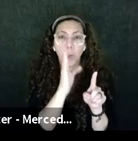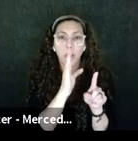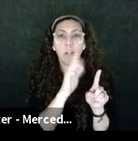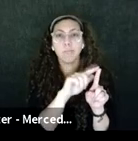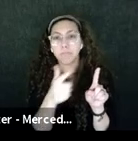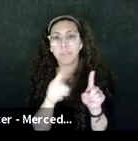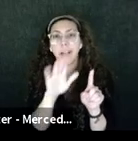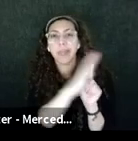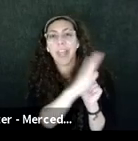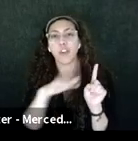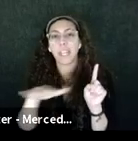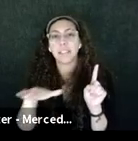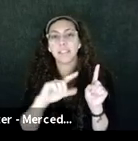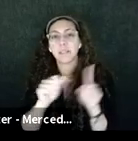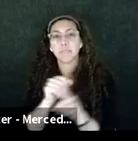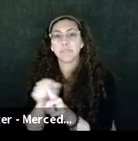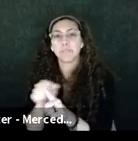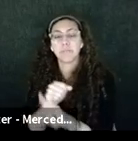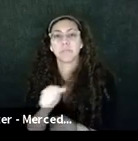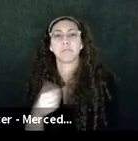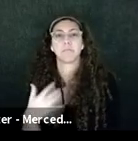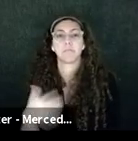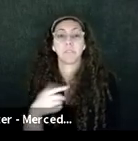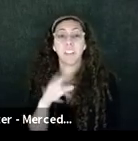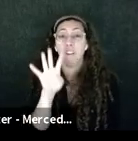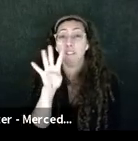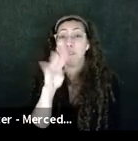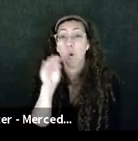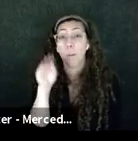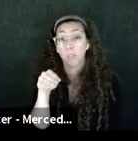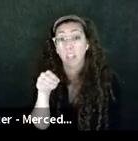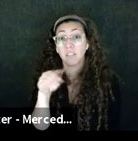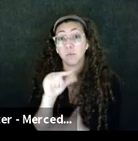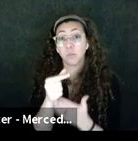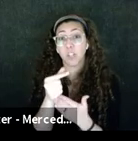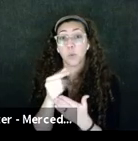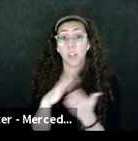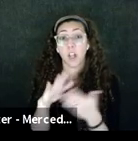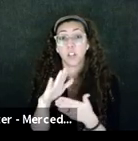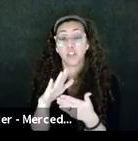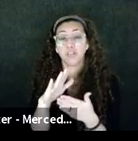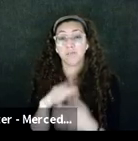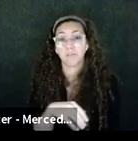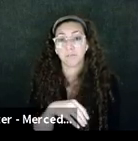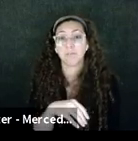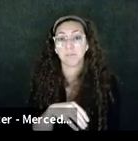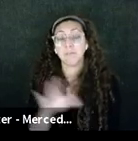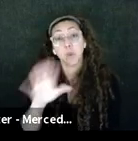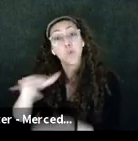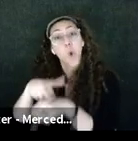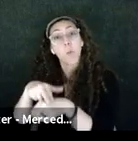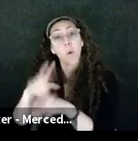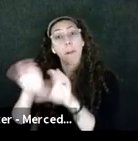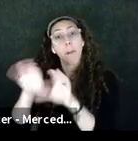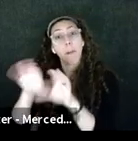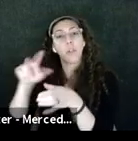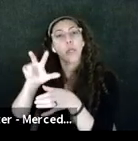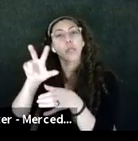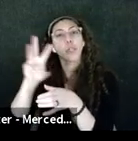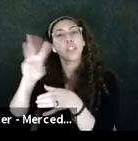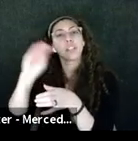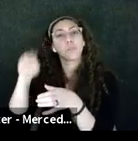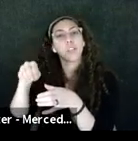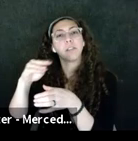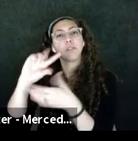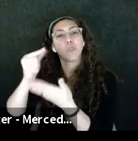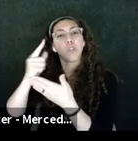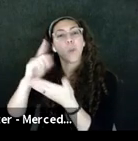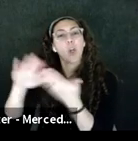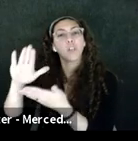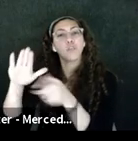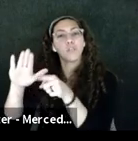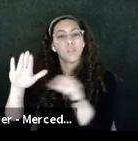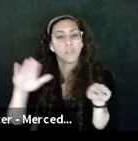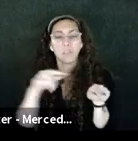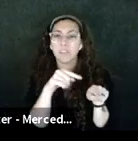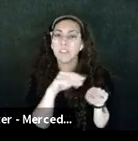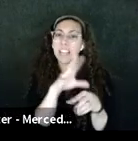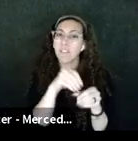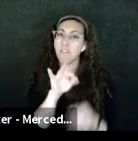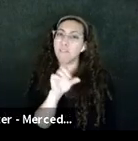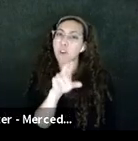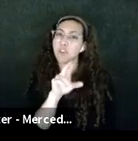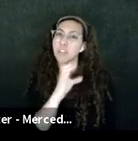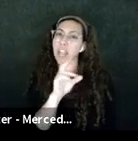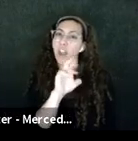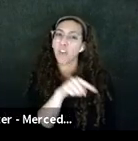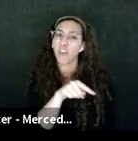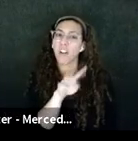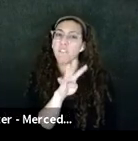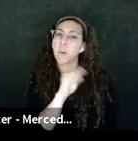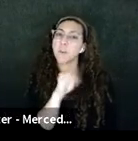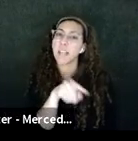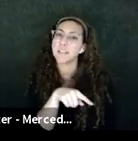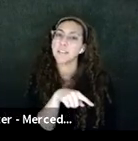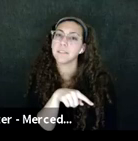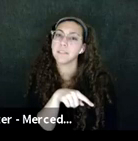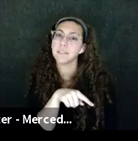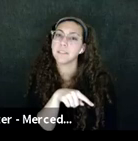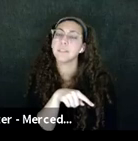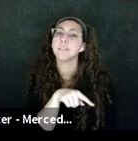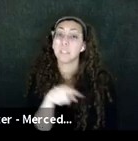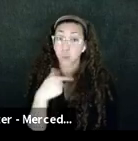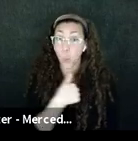Jason Williams: And 4% graduate from college versus 36% of the general population. So that alone if we believe, as a culture that education is the key to getting out of poverty and we believe that education is the key to success.